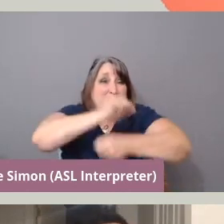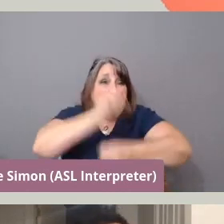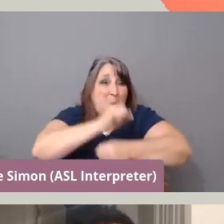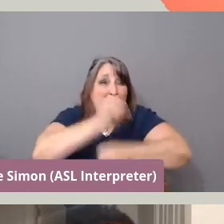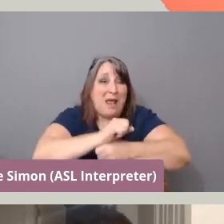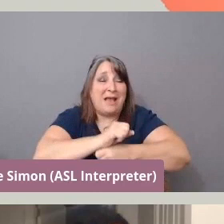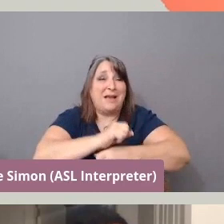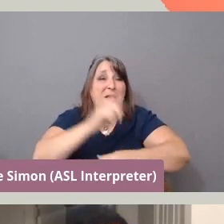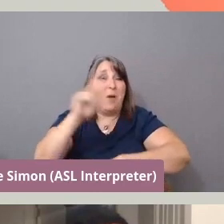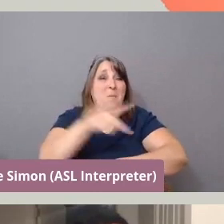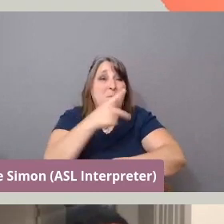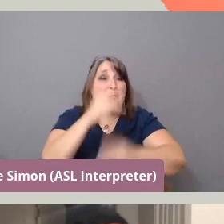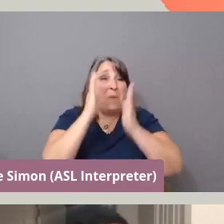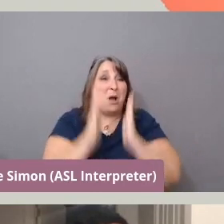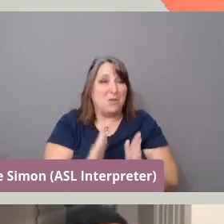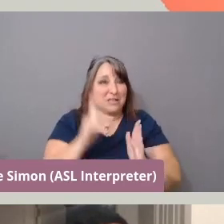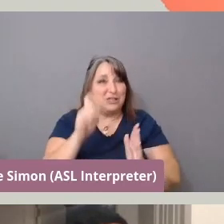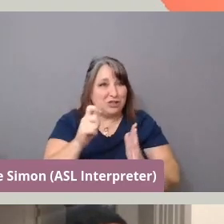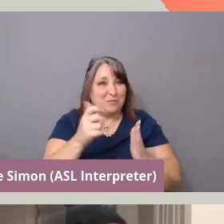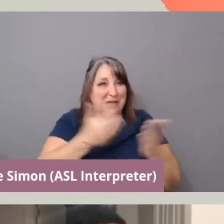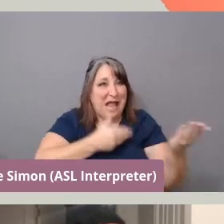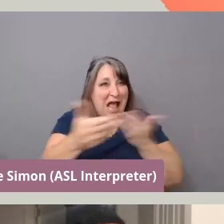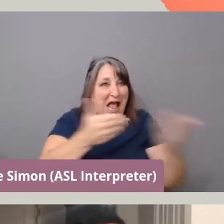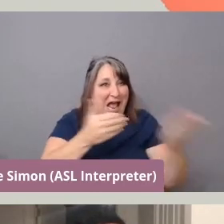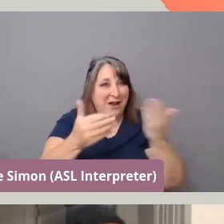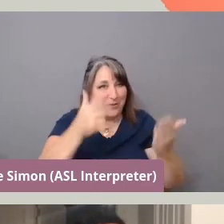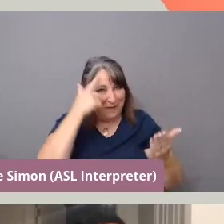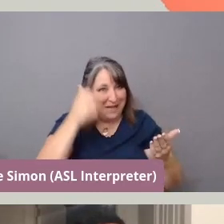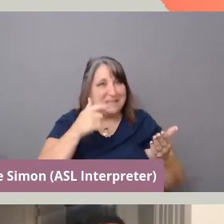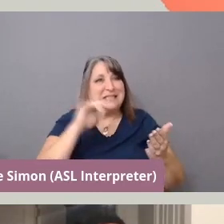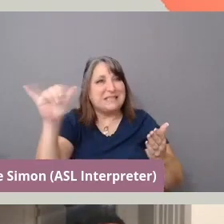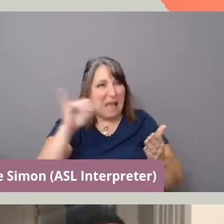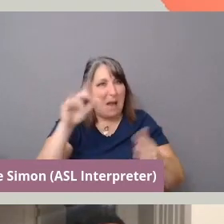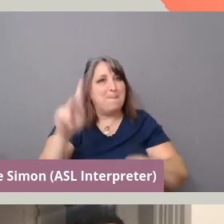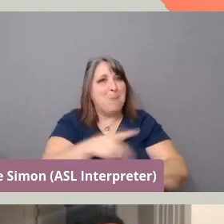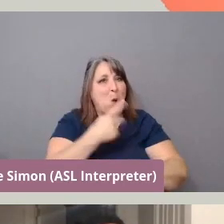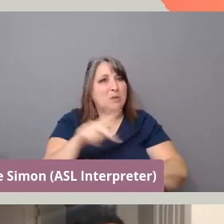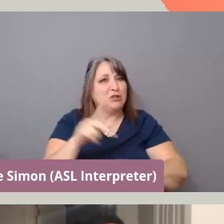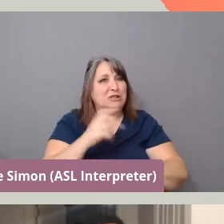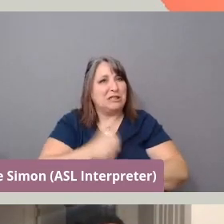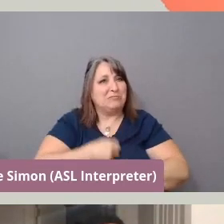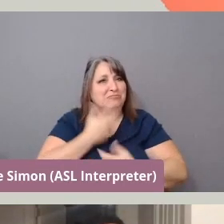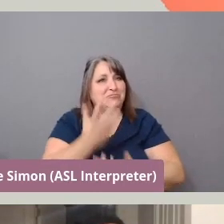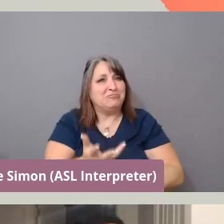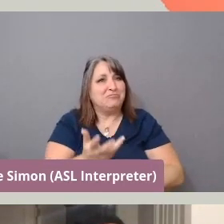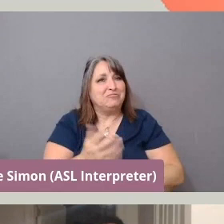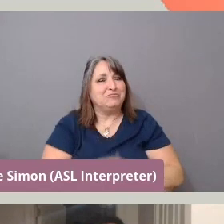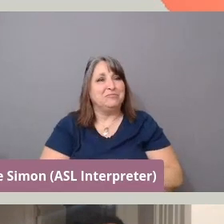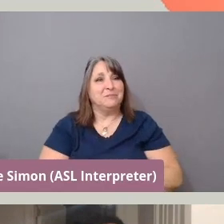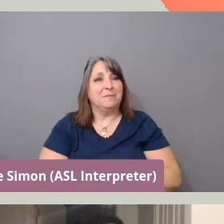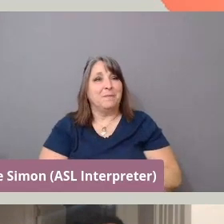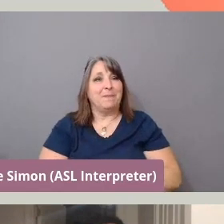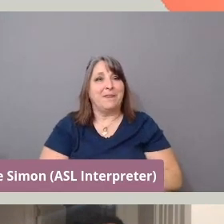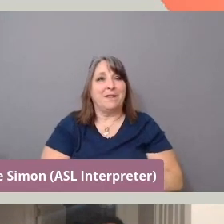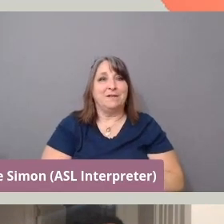really. OK, I think that is if there's anything that this group, and many of us have spoken